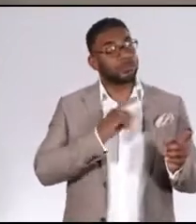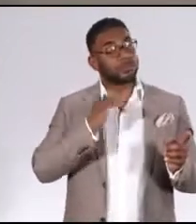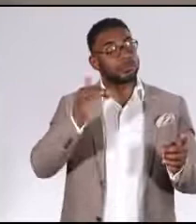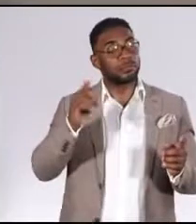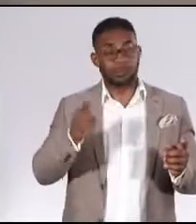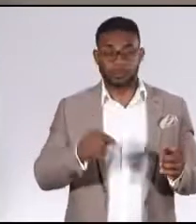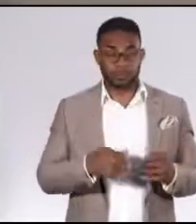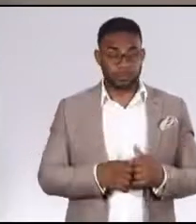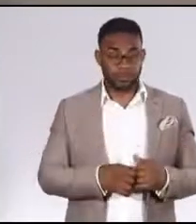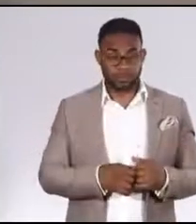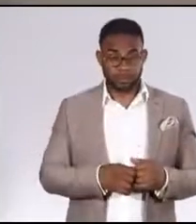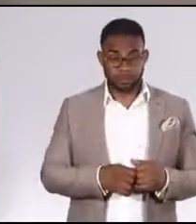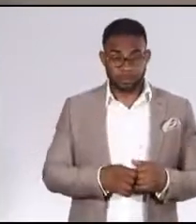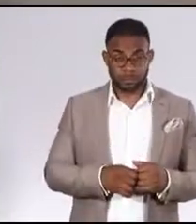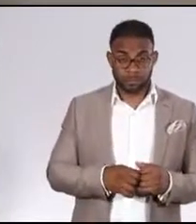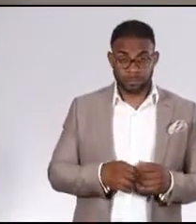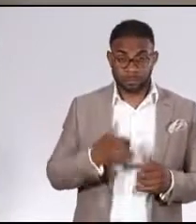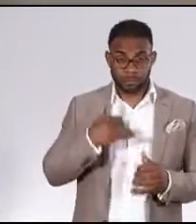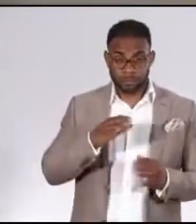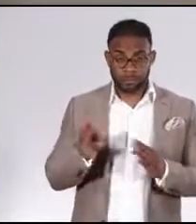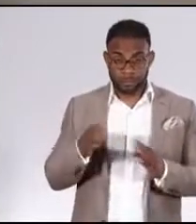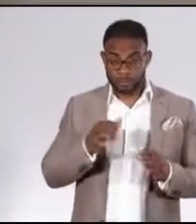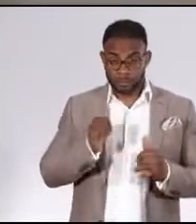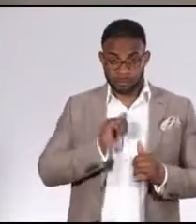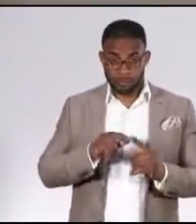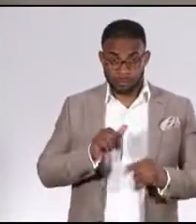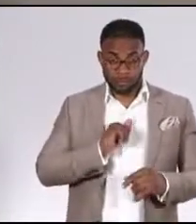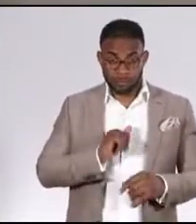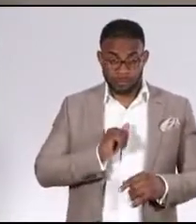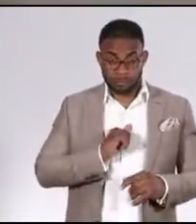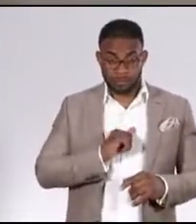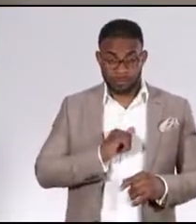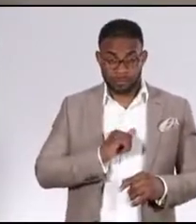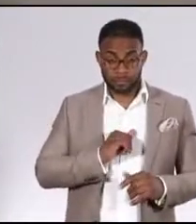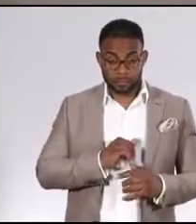that I would shift the focus to myself, I would make money, it's paramount.